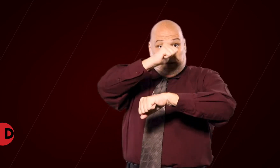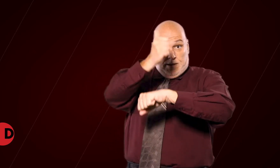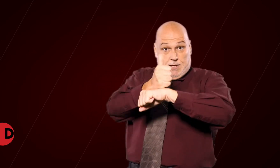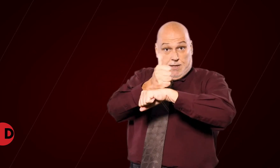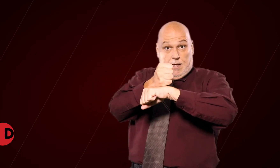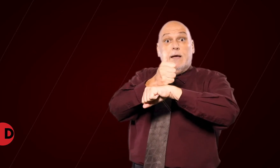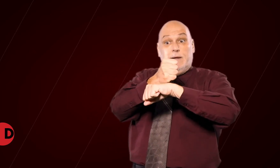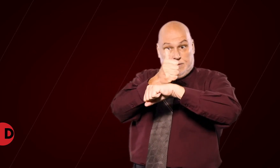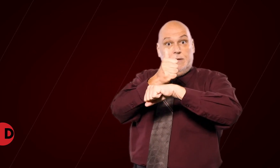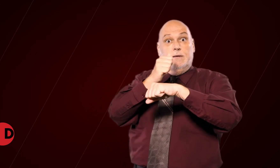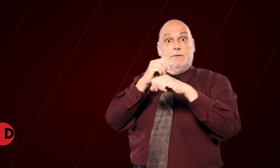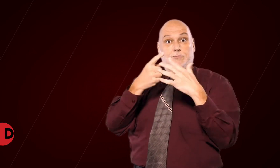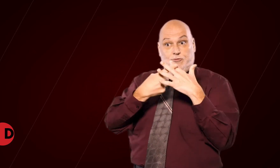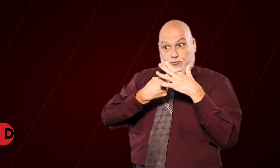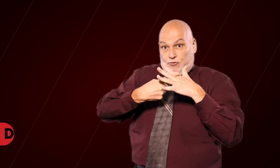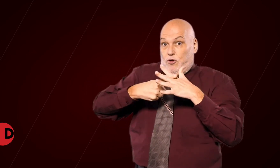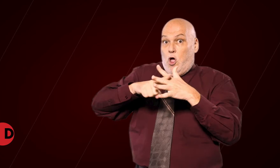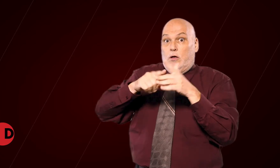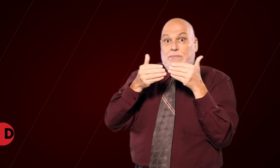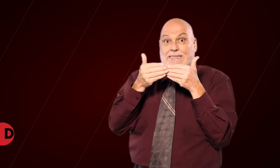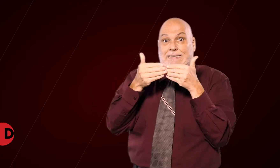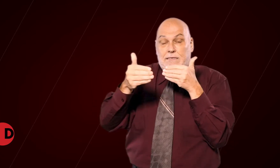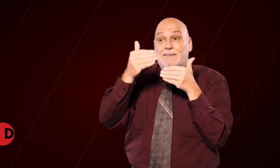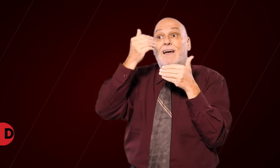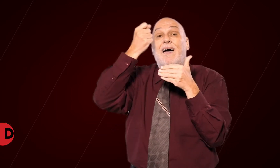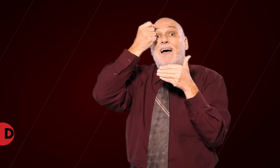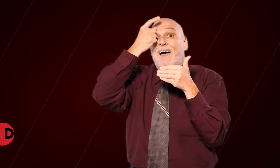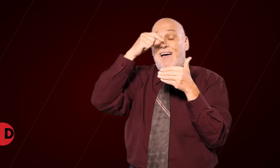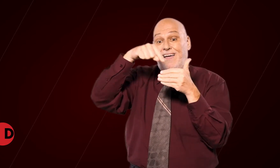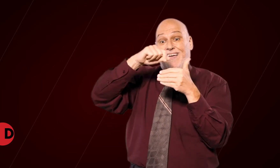and there would be enforcement.